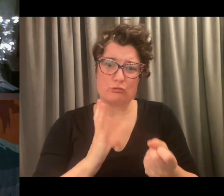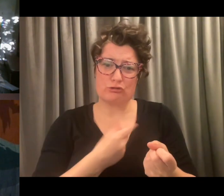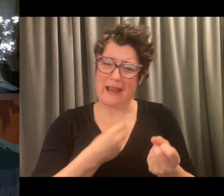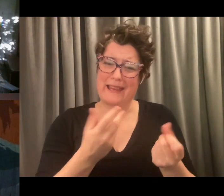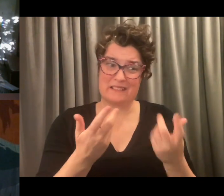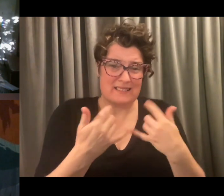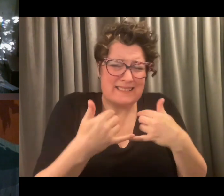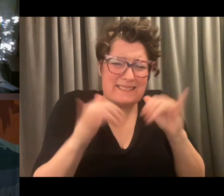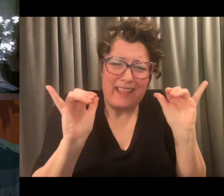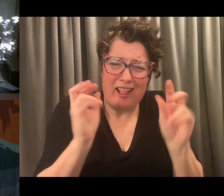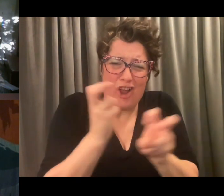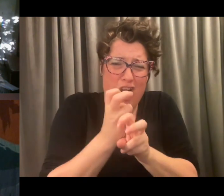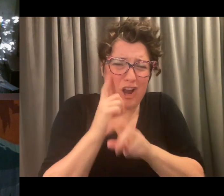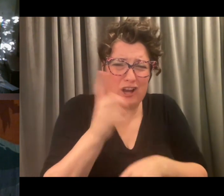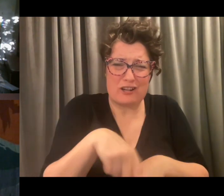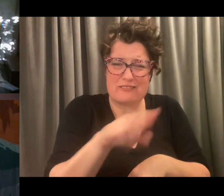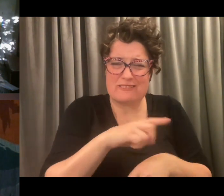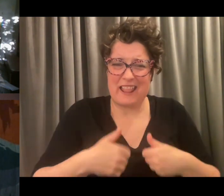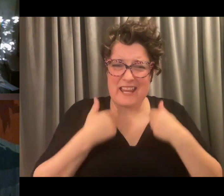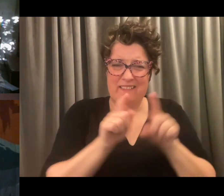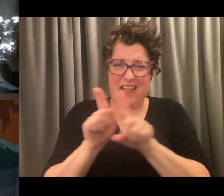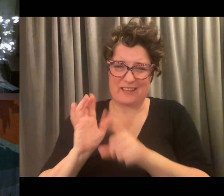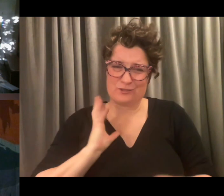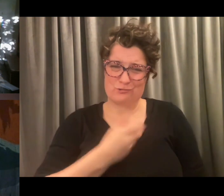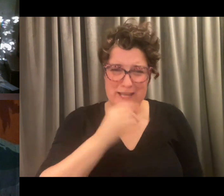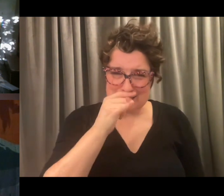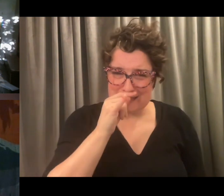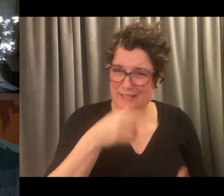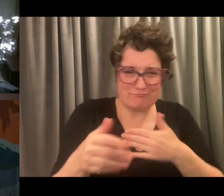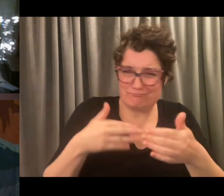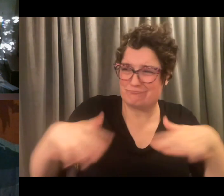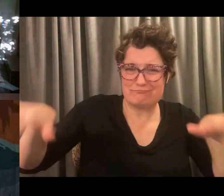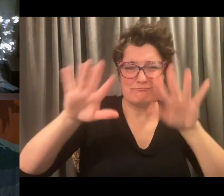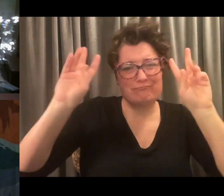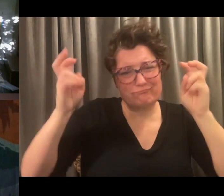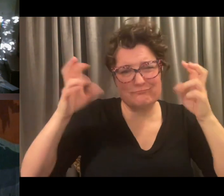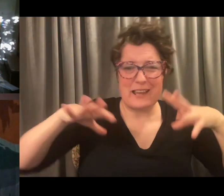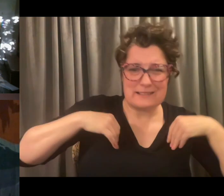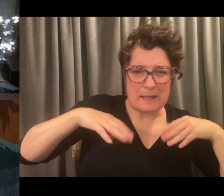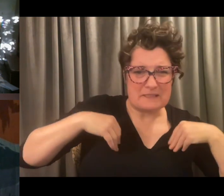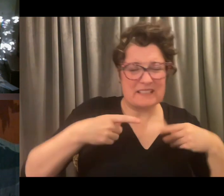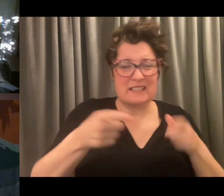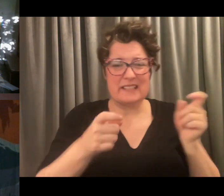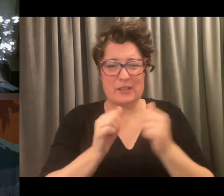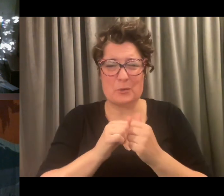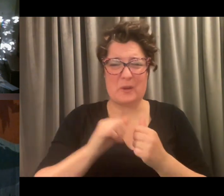and, and puberty and, um, and the ways people, even if they're not